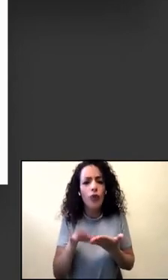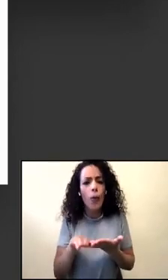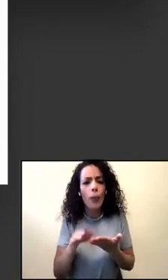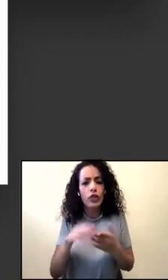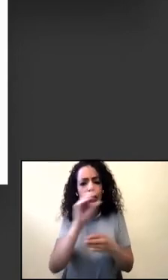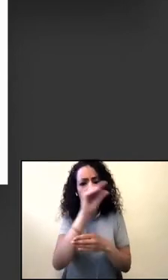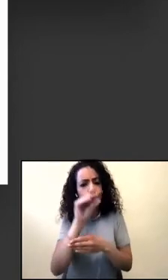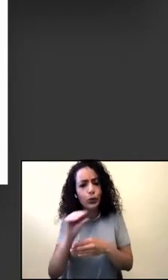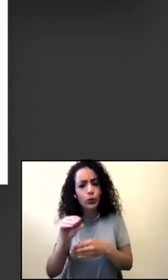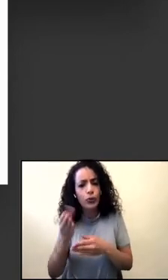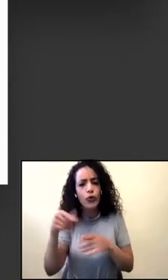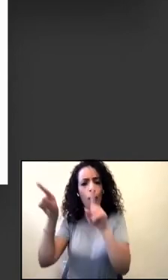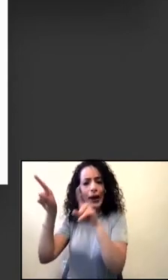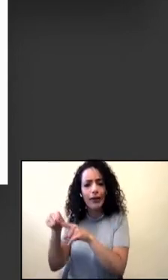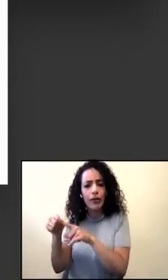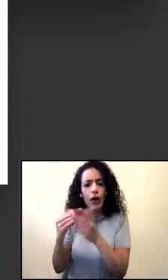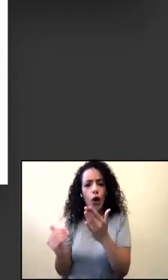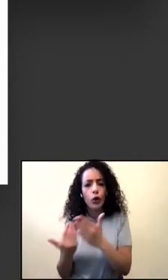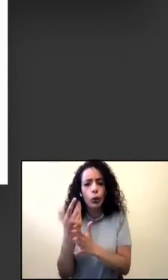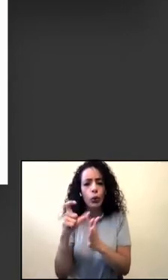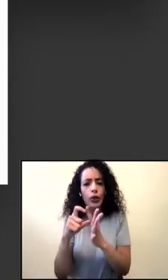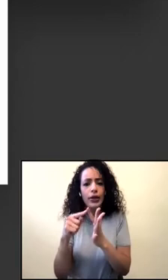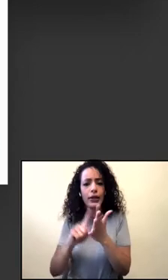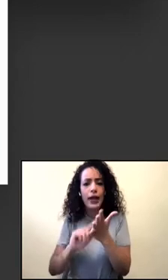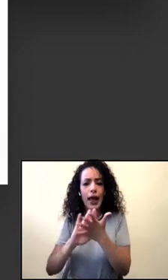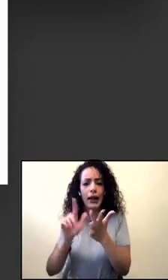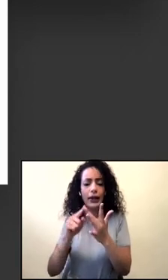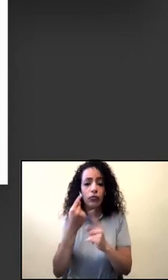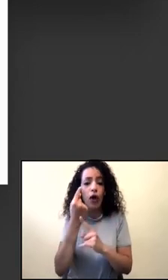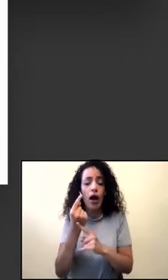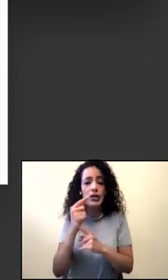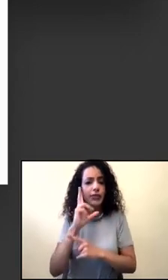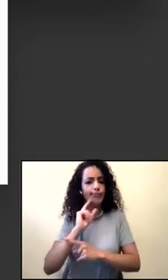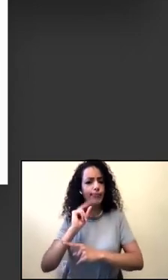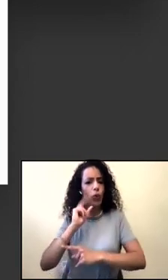Aanchal Malhotra is an oral historian and writer. She is the Co-Founder of the Museum